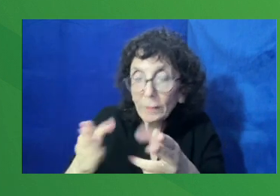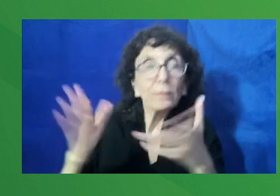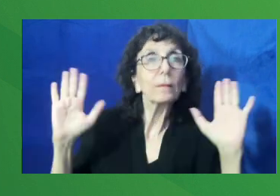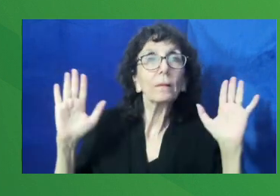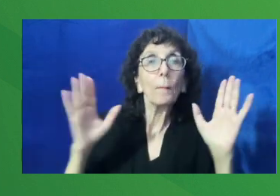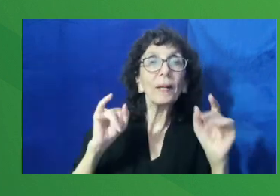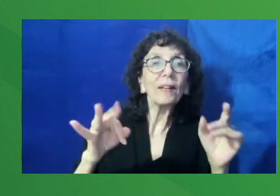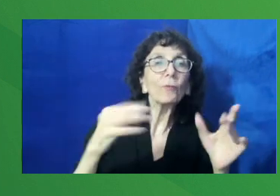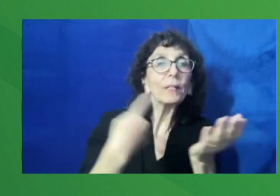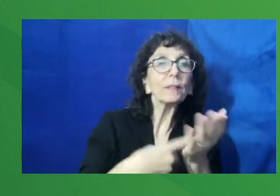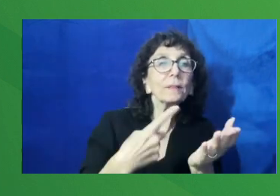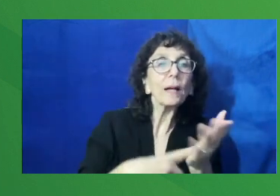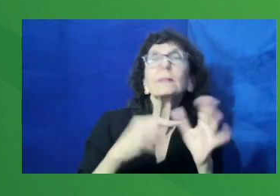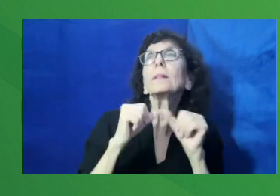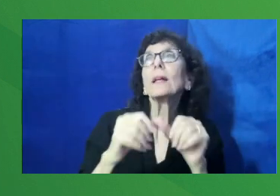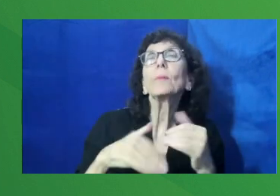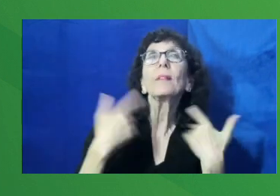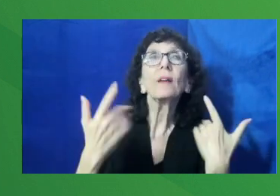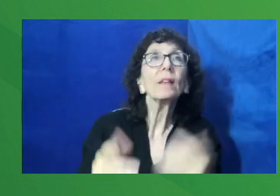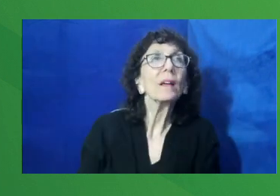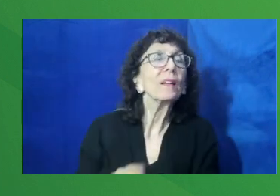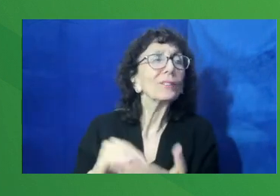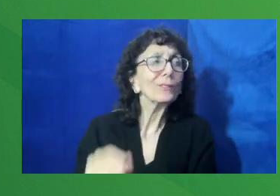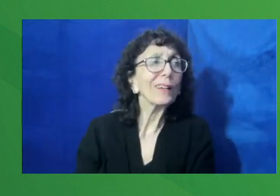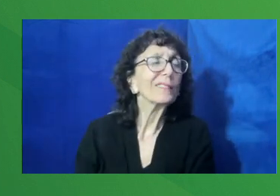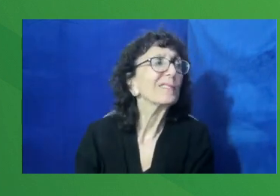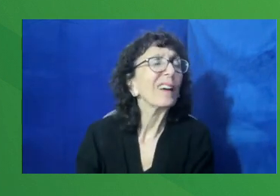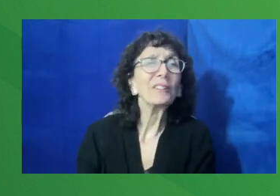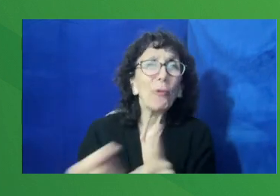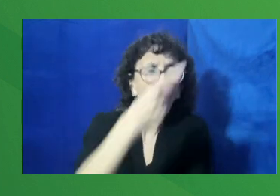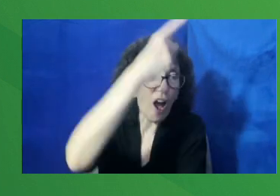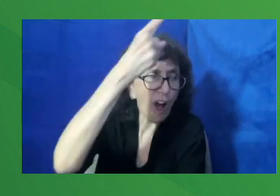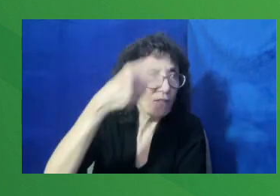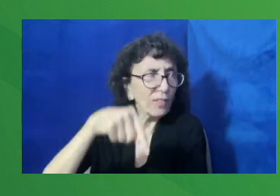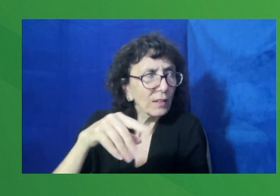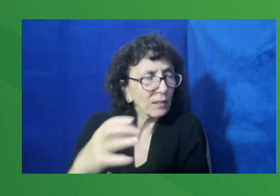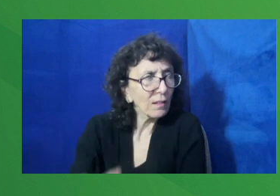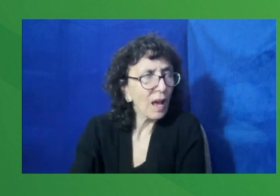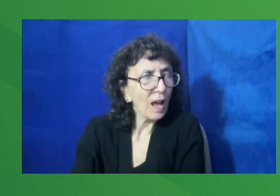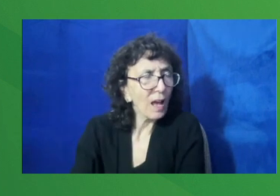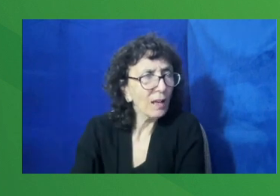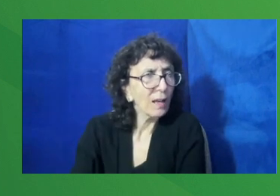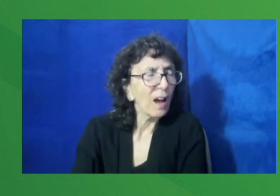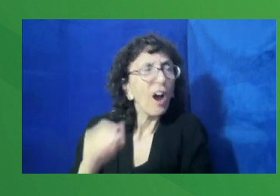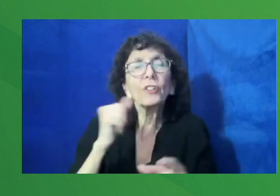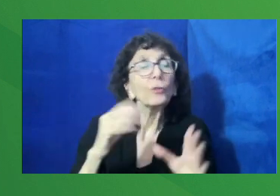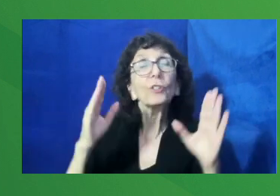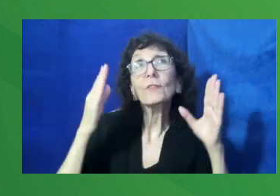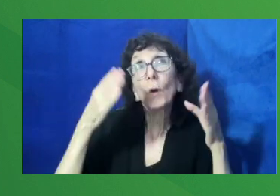might say, is this really part of the class? Or is this environmental day? Or I'm not